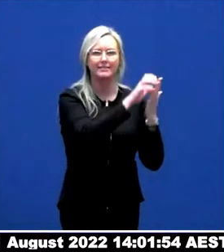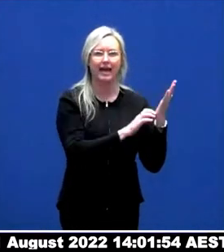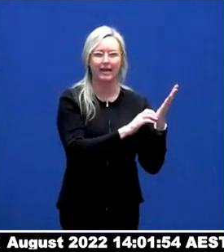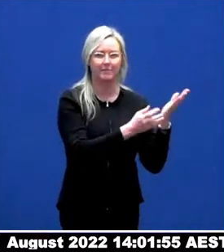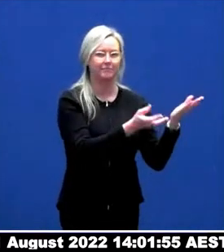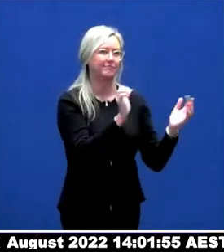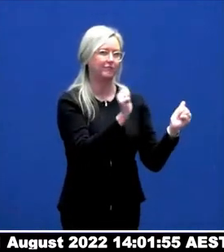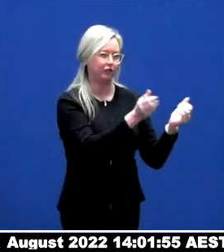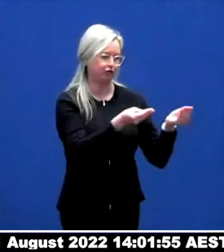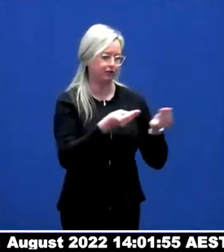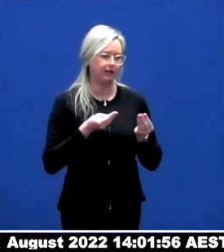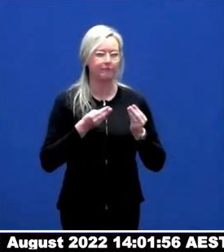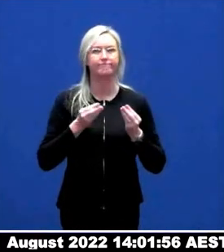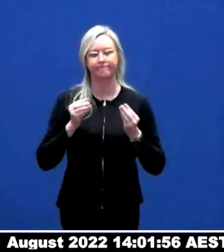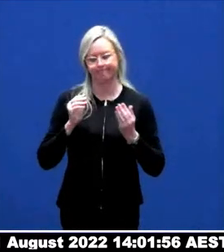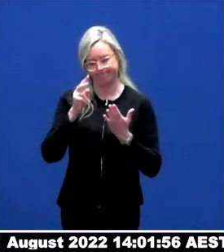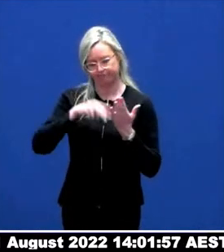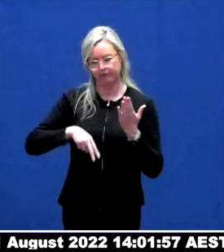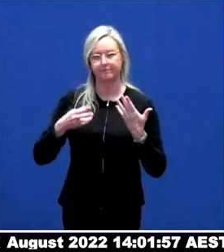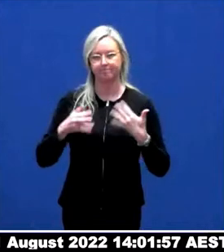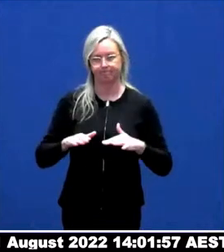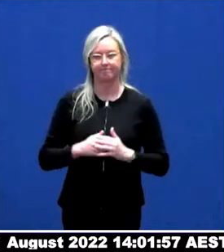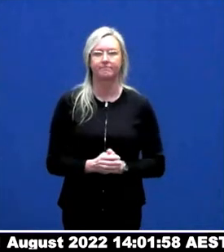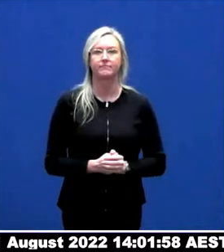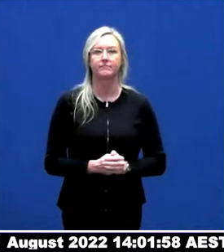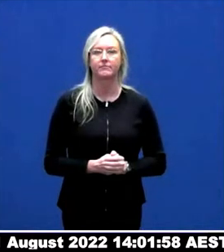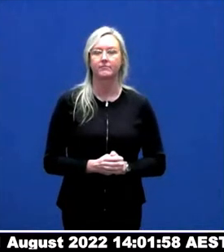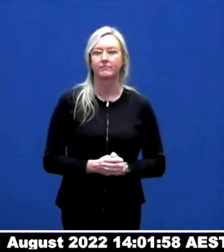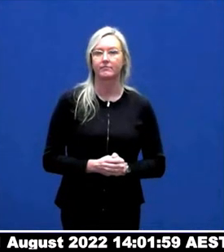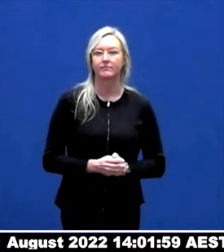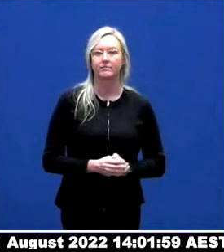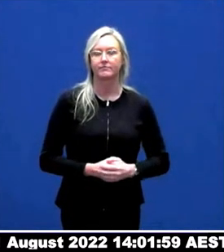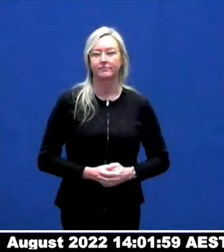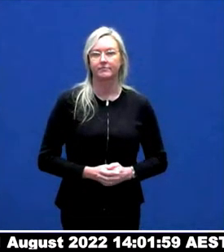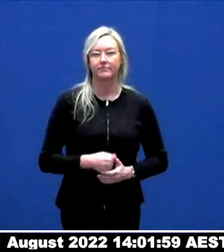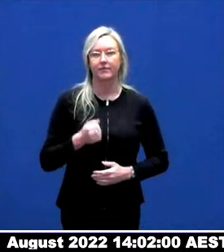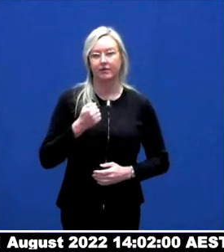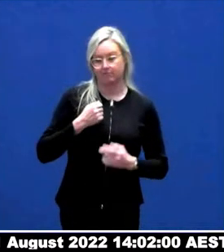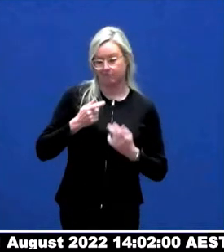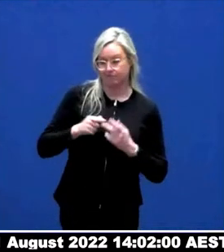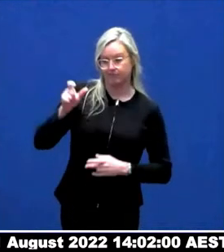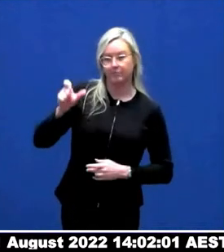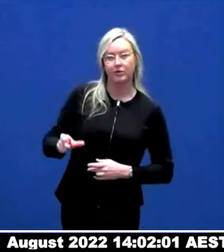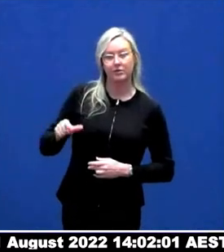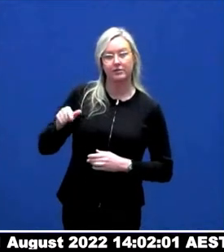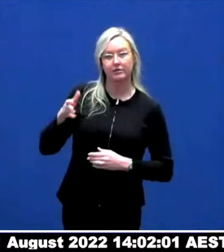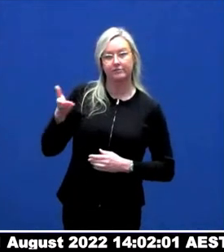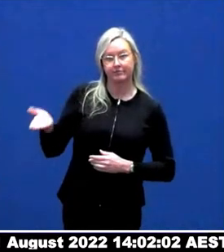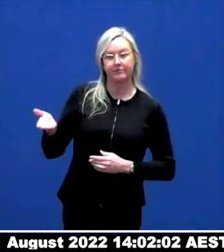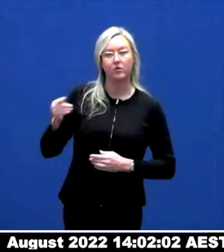If you would be good enough to follow the instructions of my associate who is